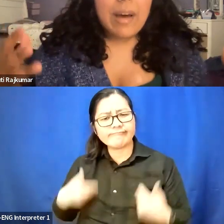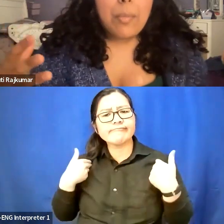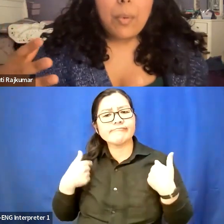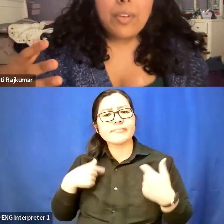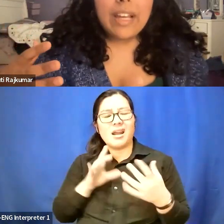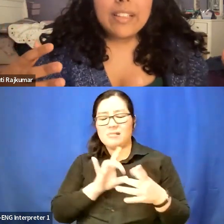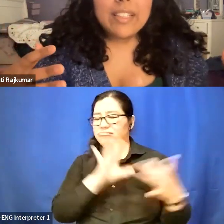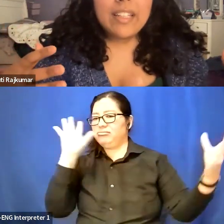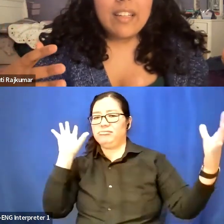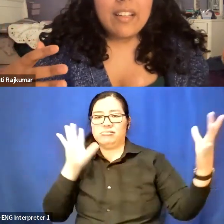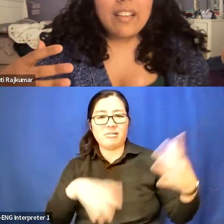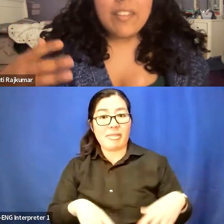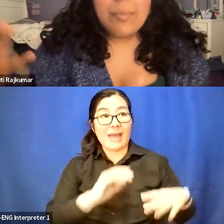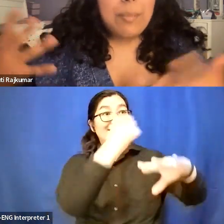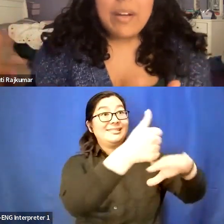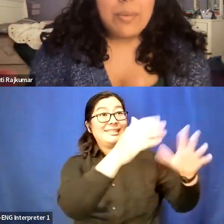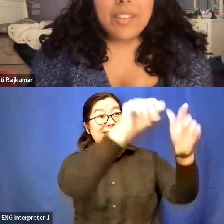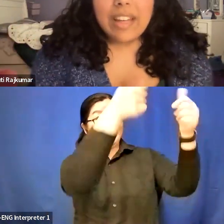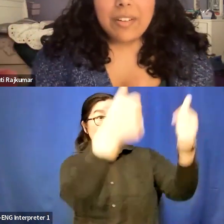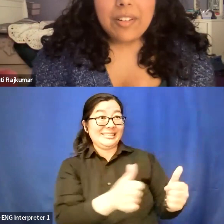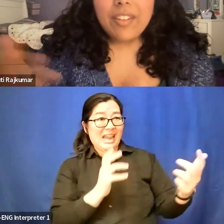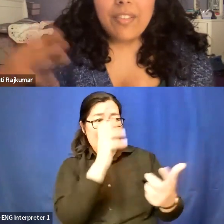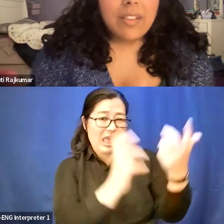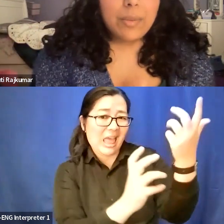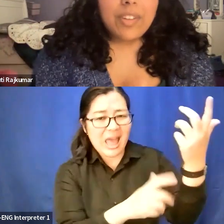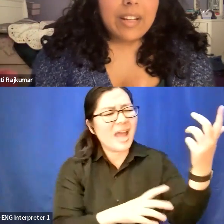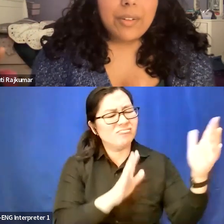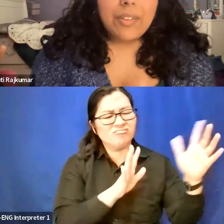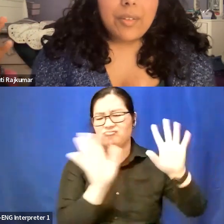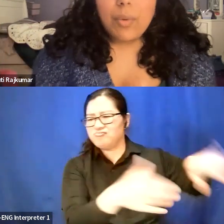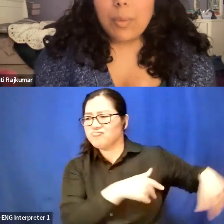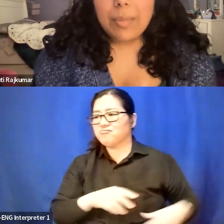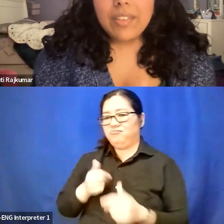of that mold and live up to my own standard and define those standards for me.